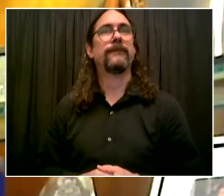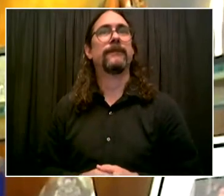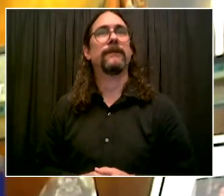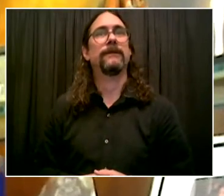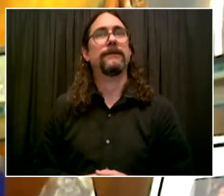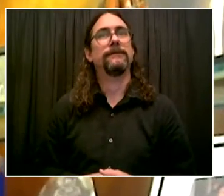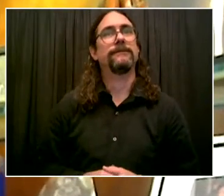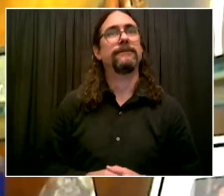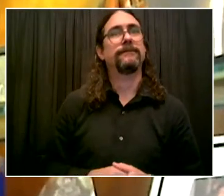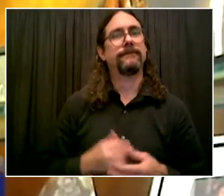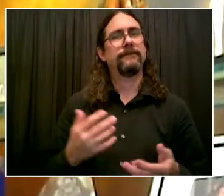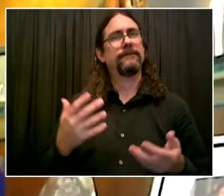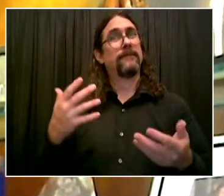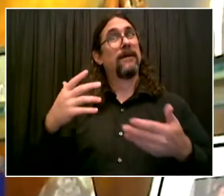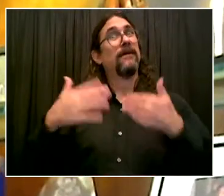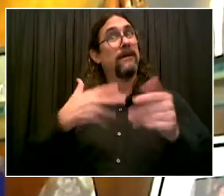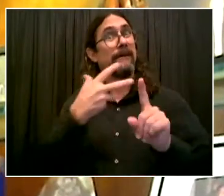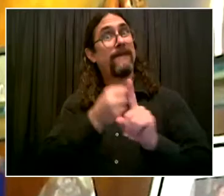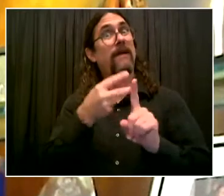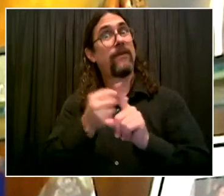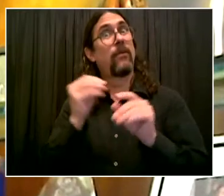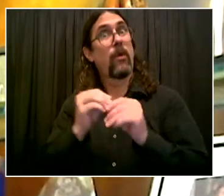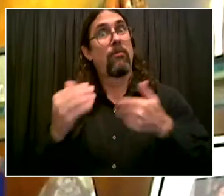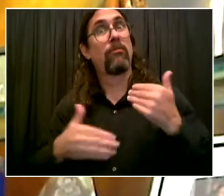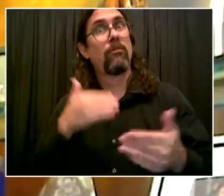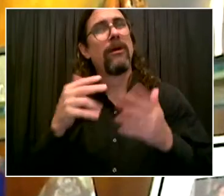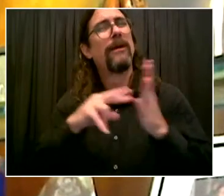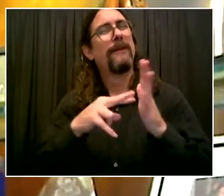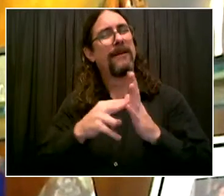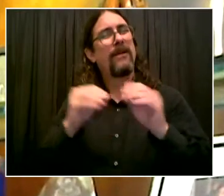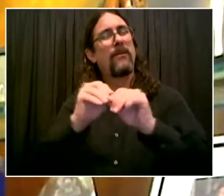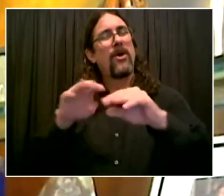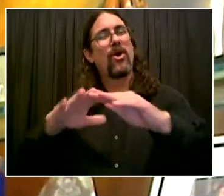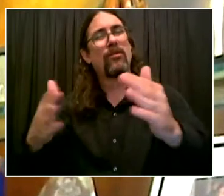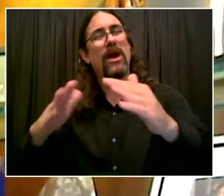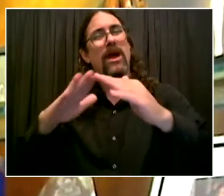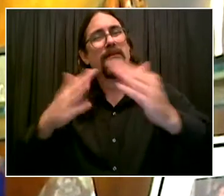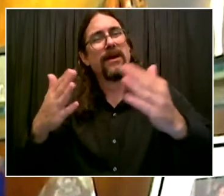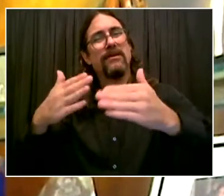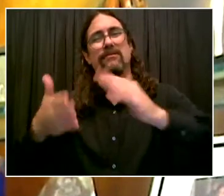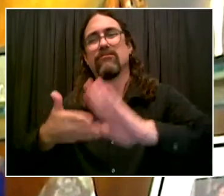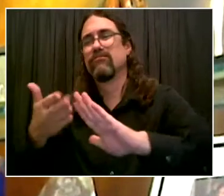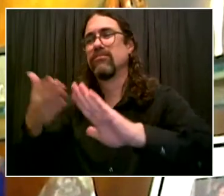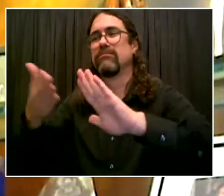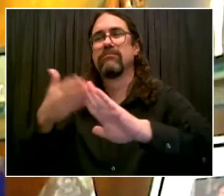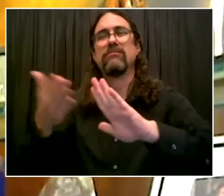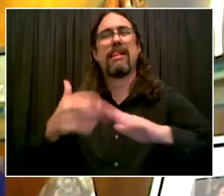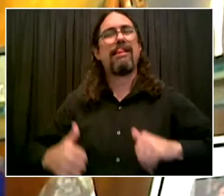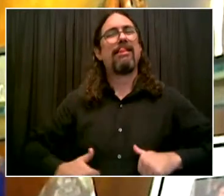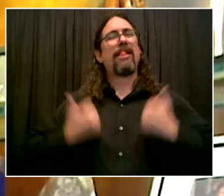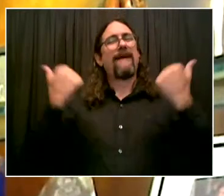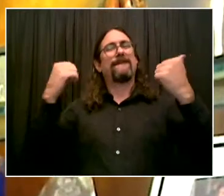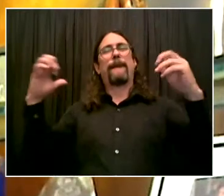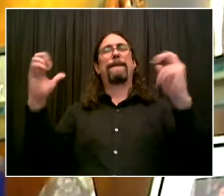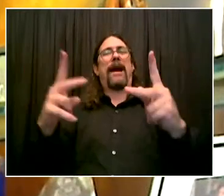OUR RESIDENTS UP AND RUNNING AND THE COMMUNITIES UP AN RDUNNING IN A SAFE MANNER.